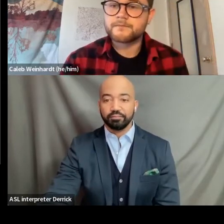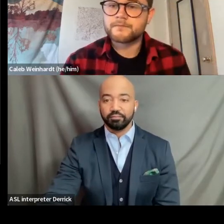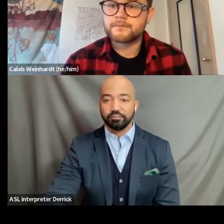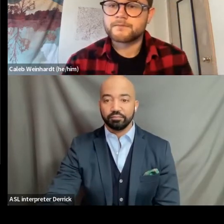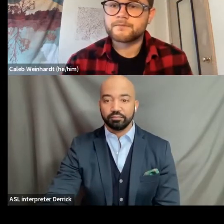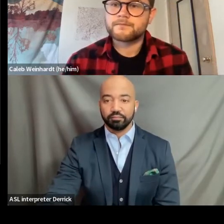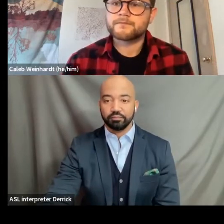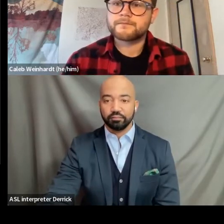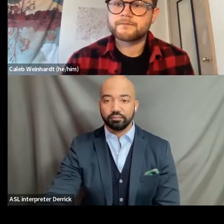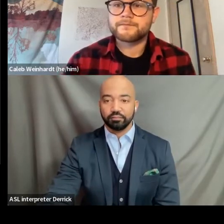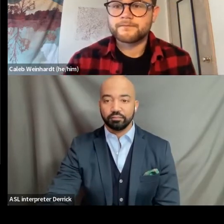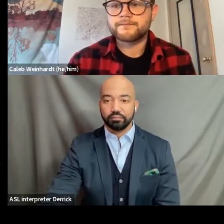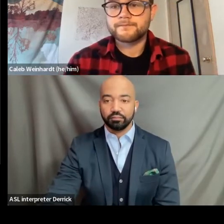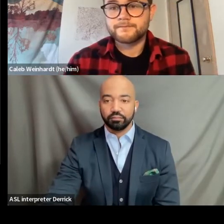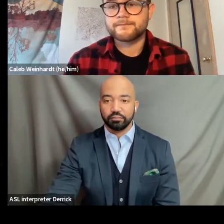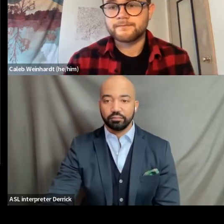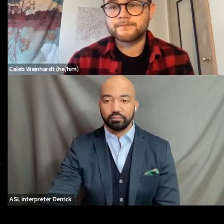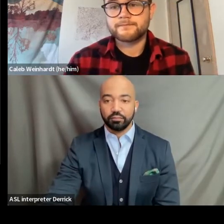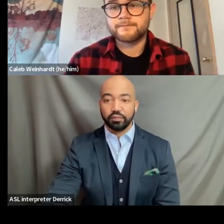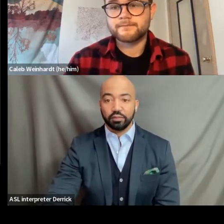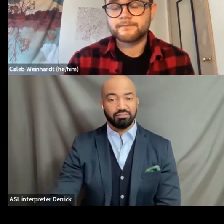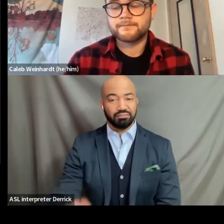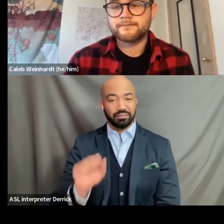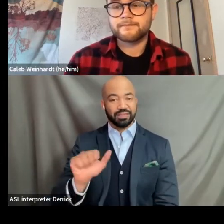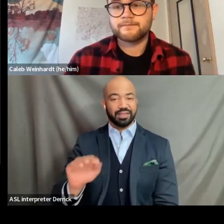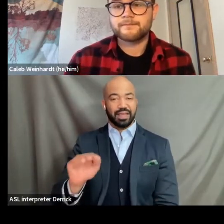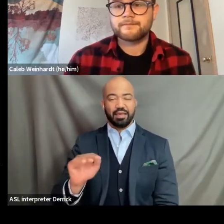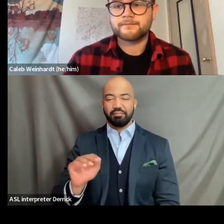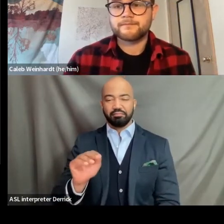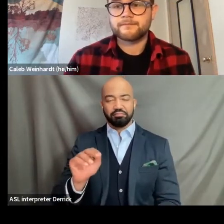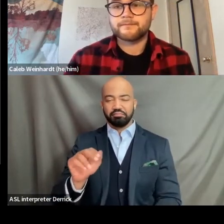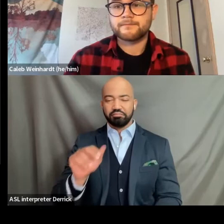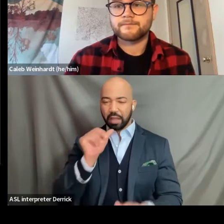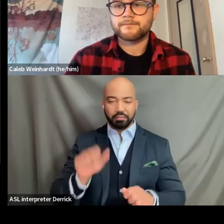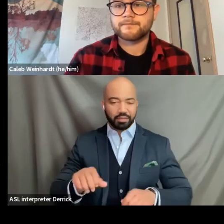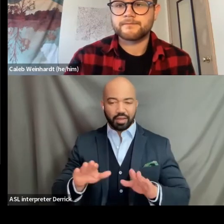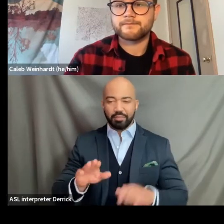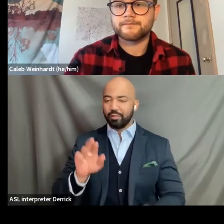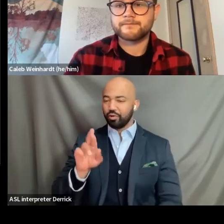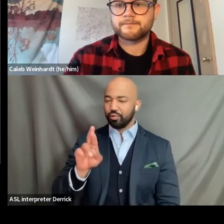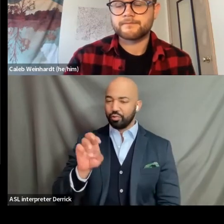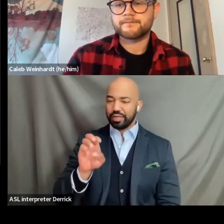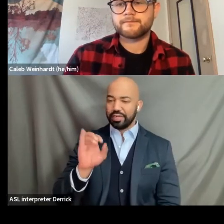Sam is just resilient as can be and it's really, really cool that you know,